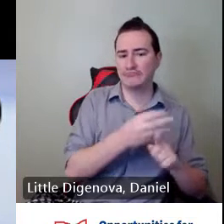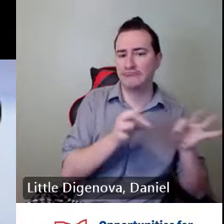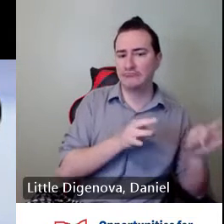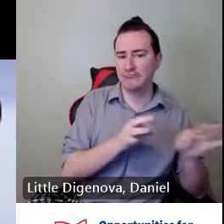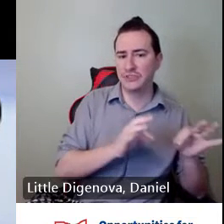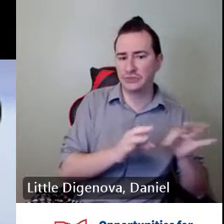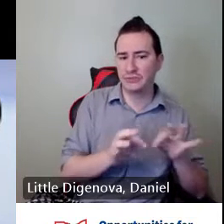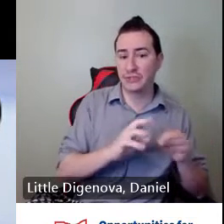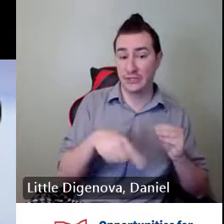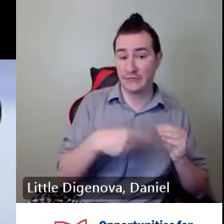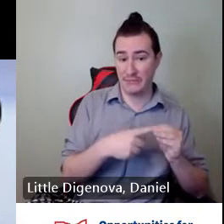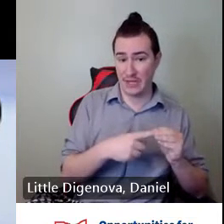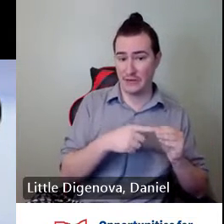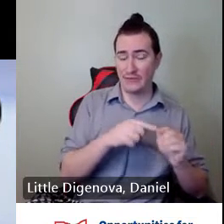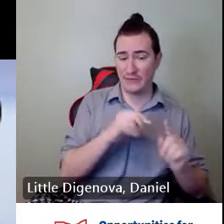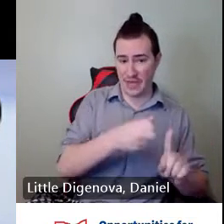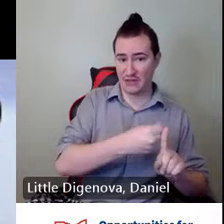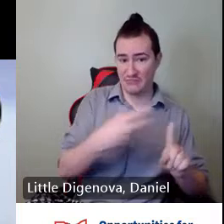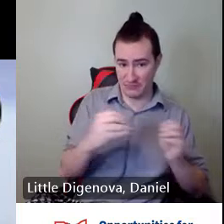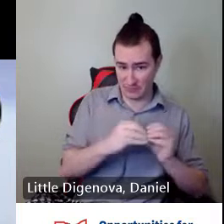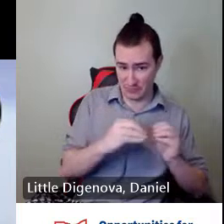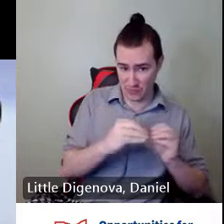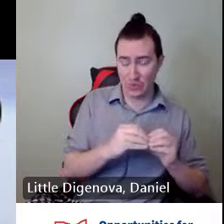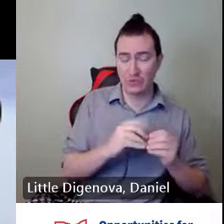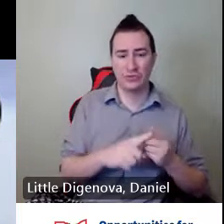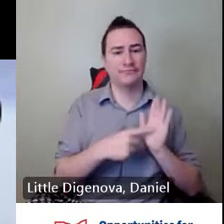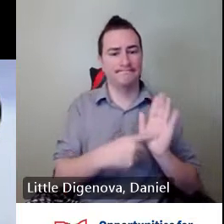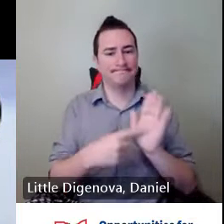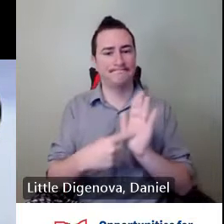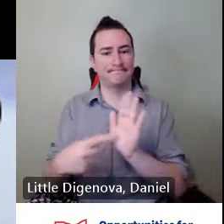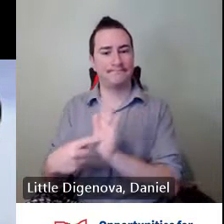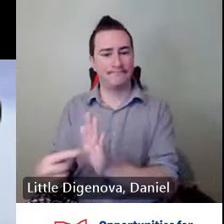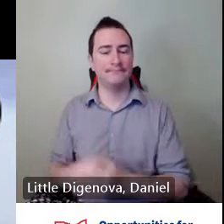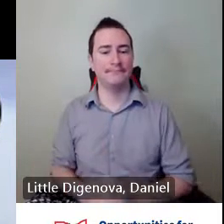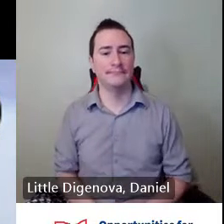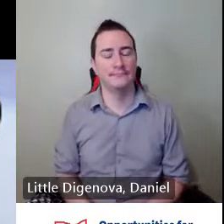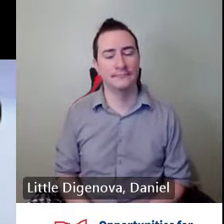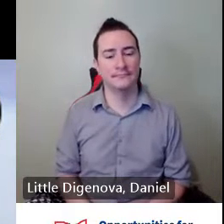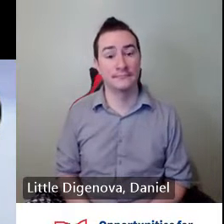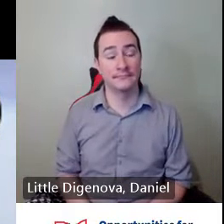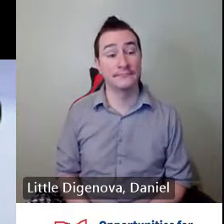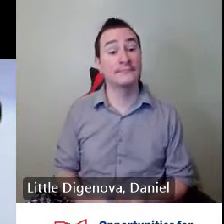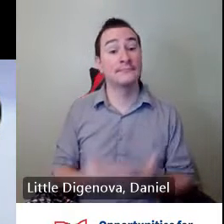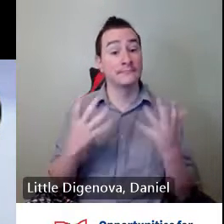of disabilities that are invisible. And then we will focus on best practices for navigating Title